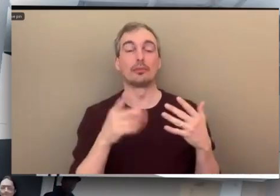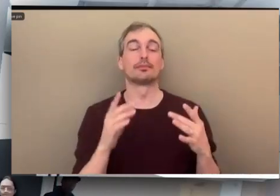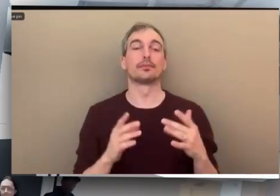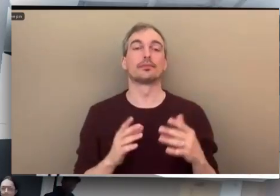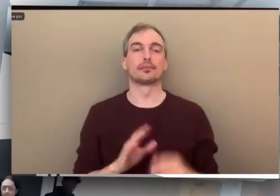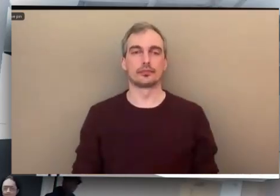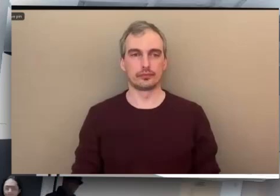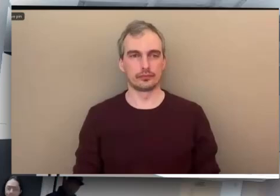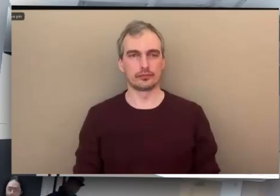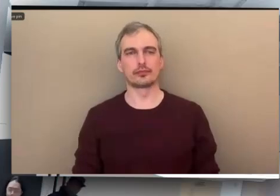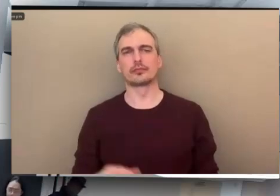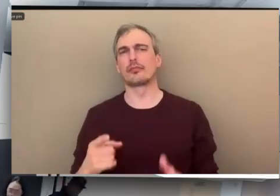Does Verizon